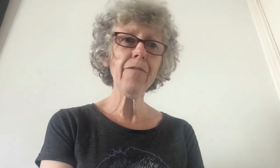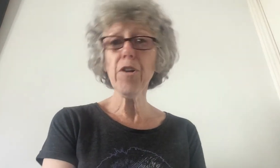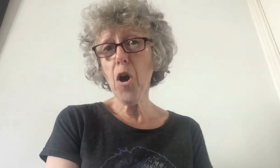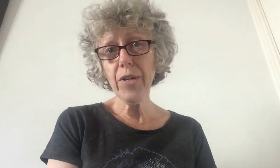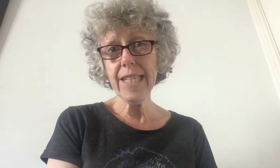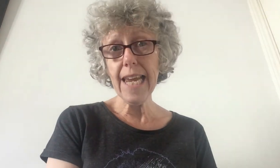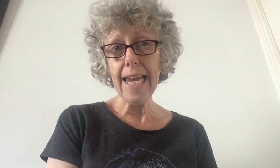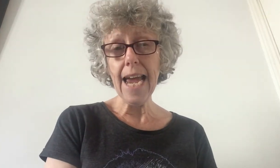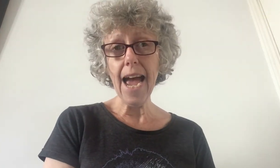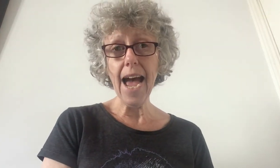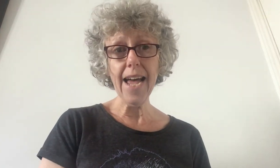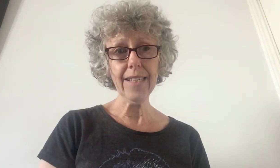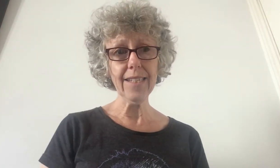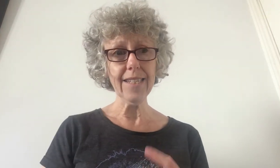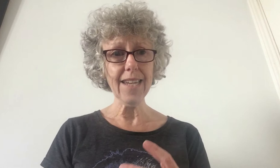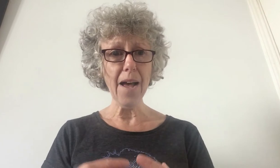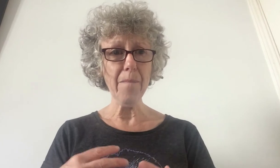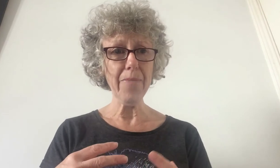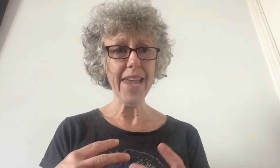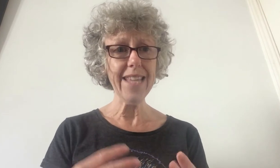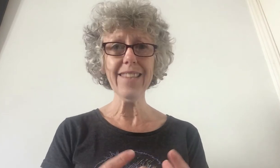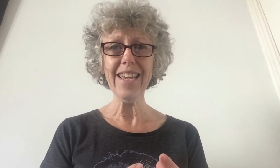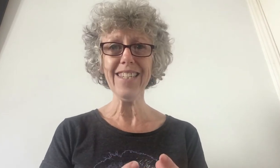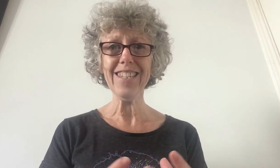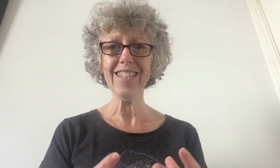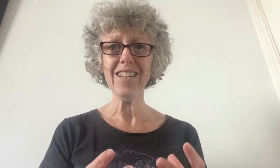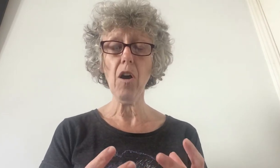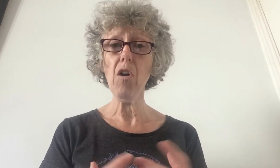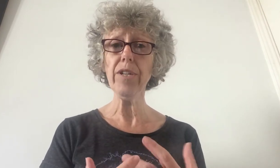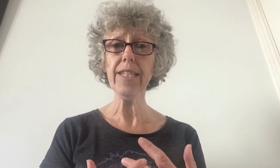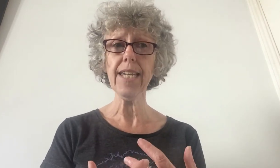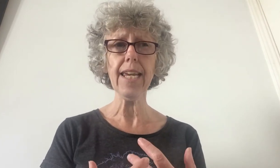for an R and D. And in this R and D